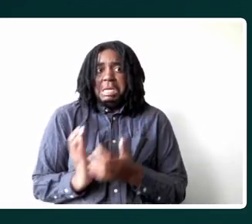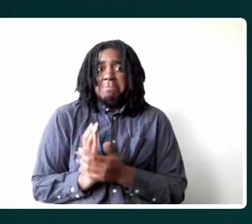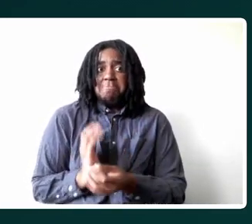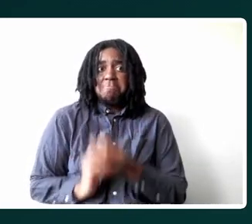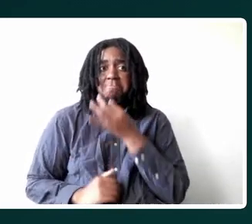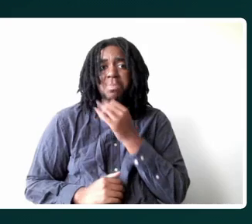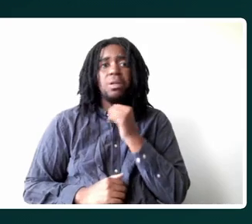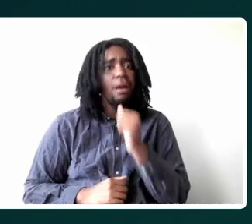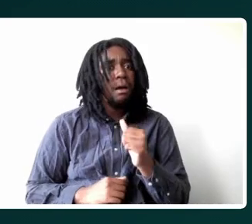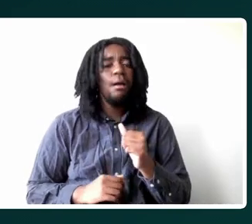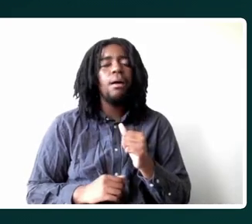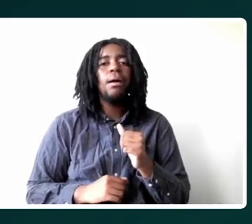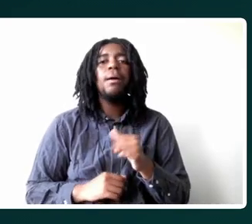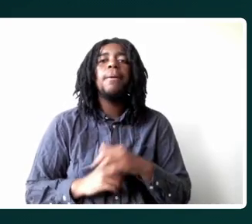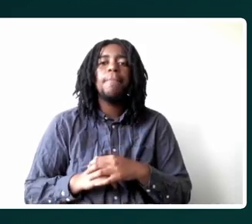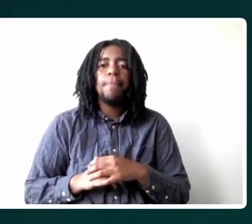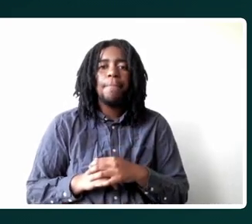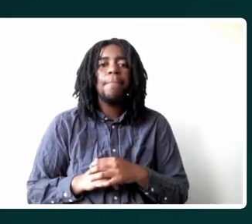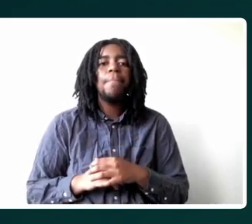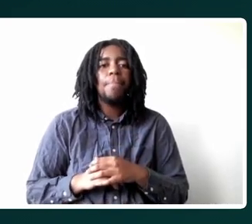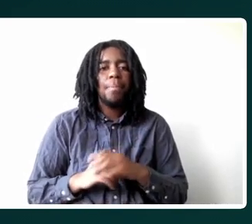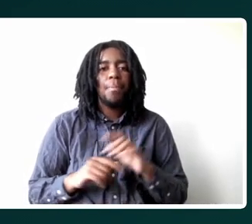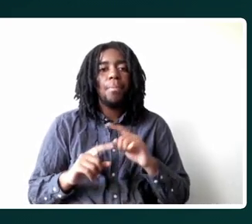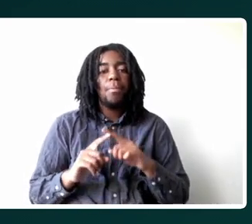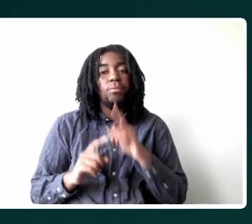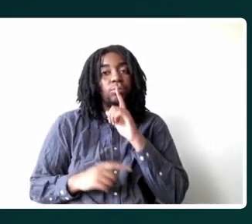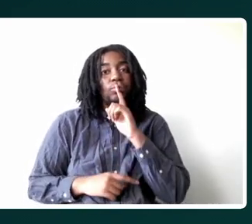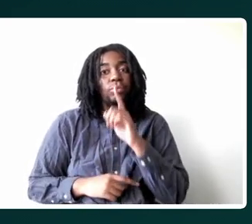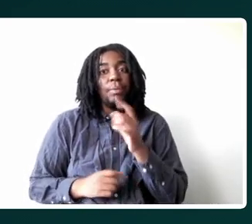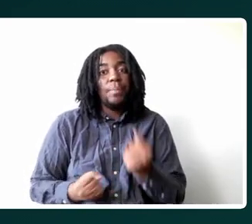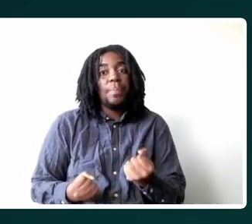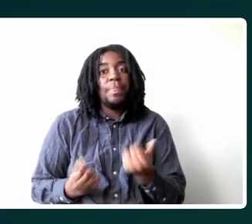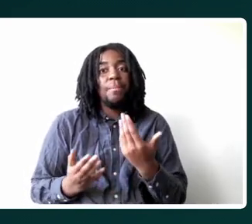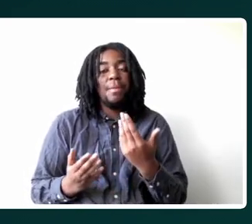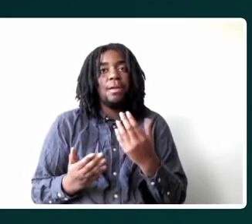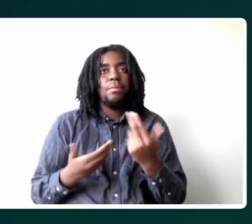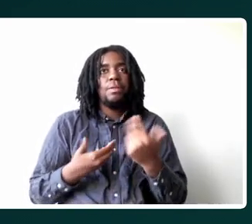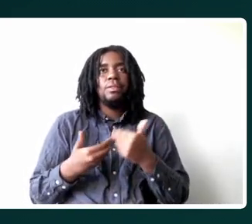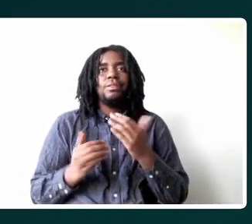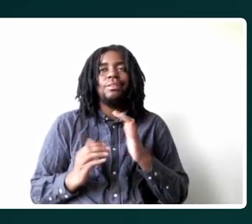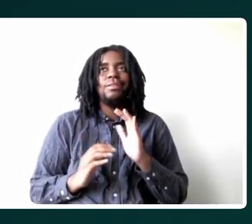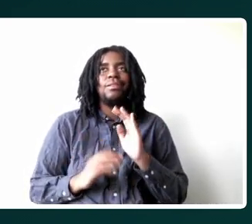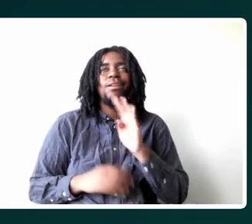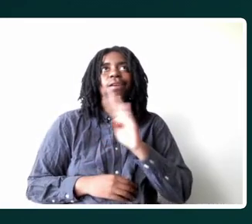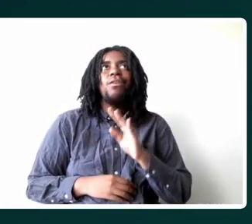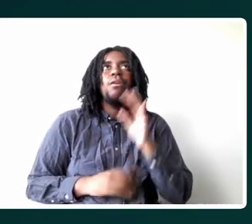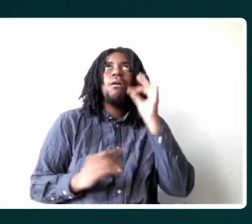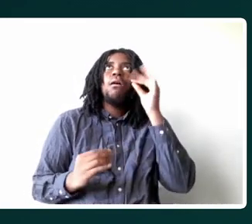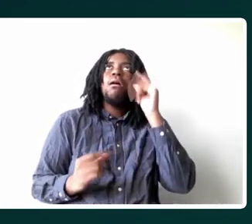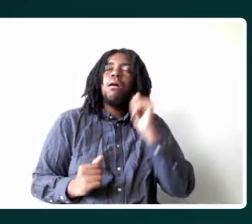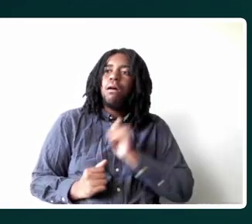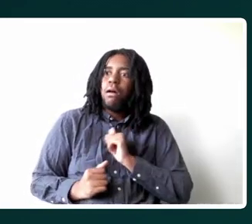was that many participants had really never thought about themselves as being advocates